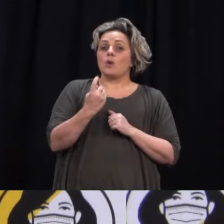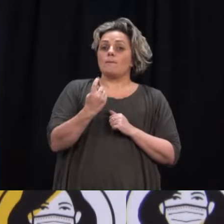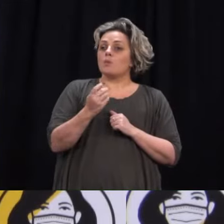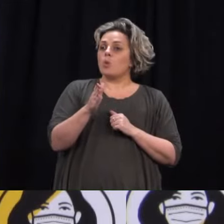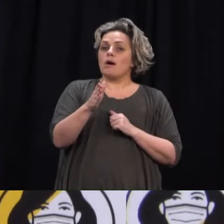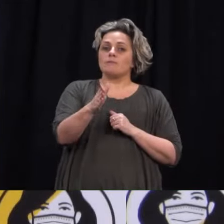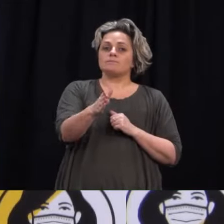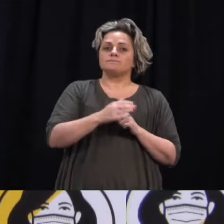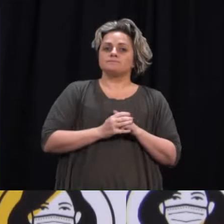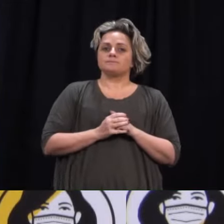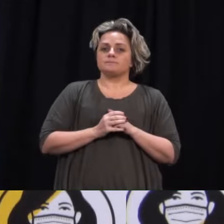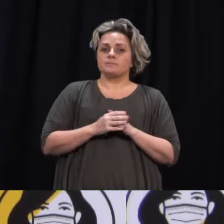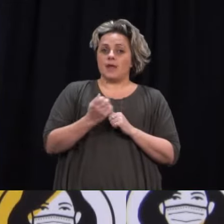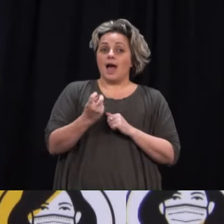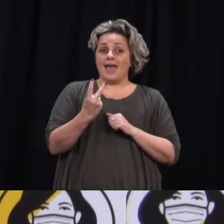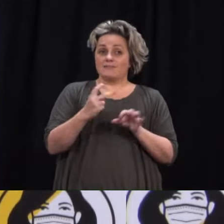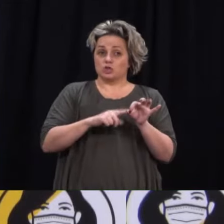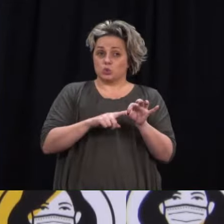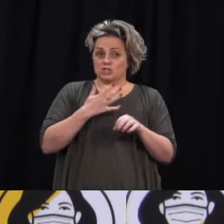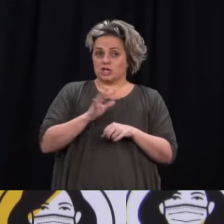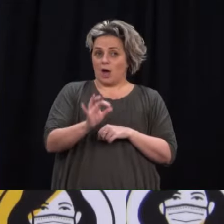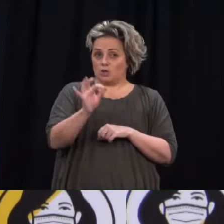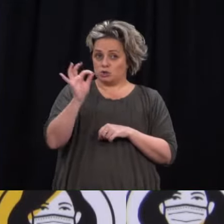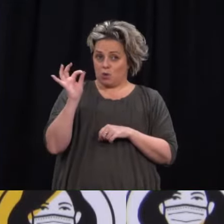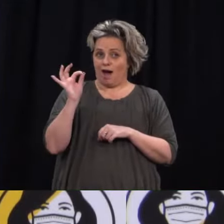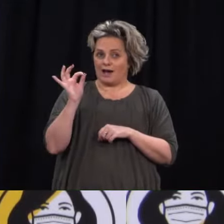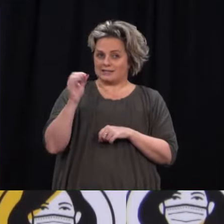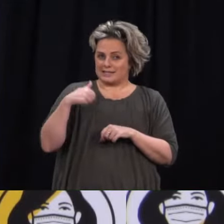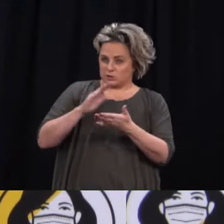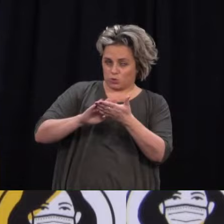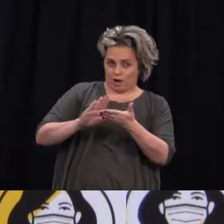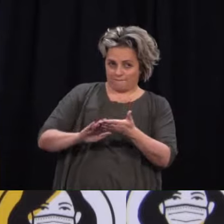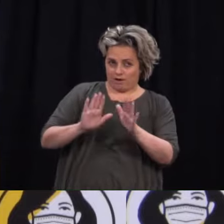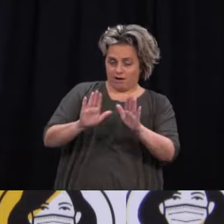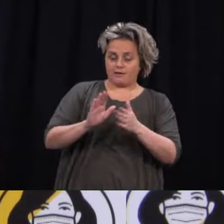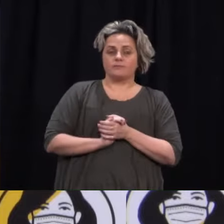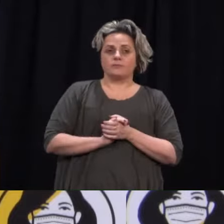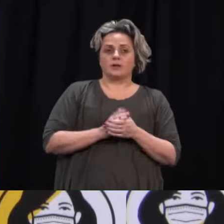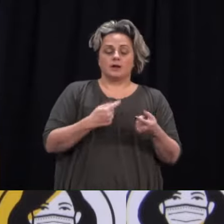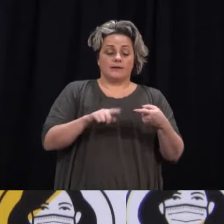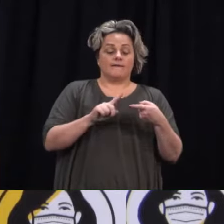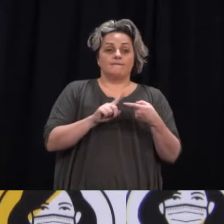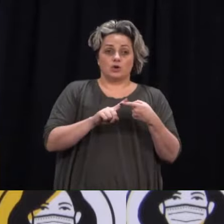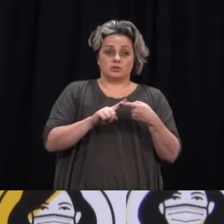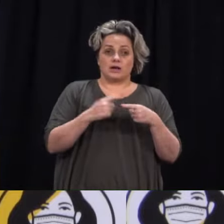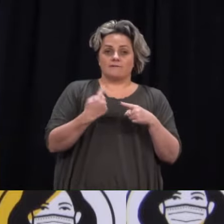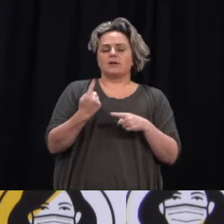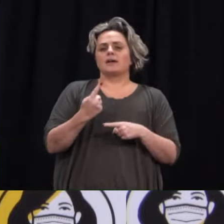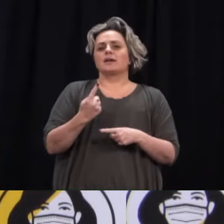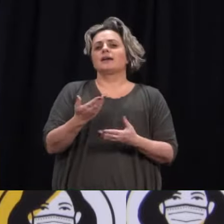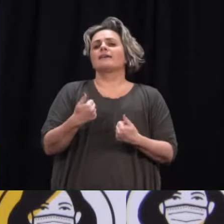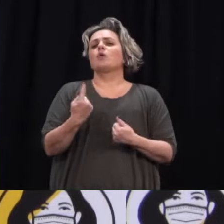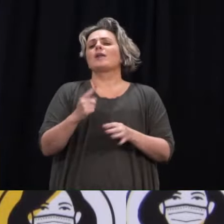late that out, that is still way -- extrapolate that out, it